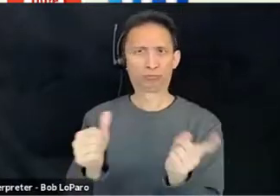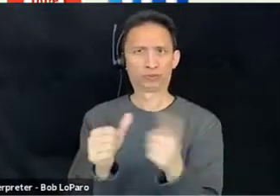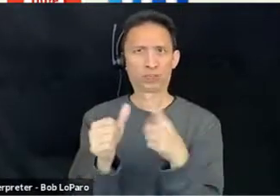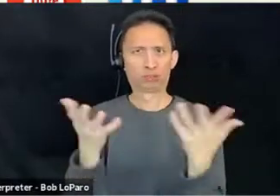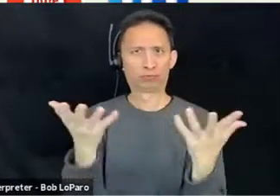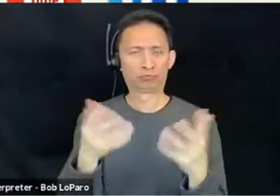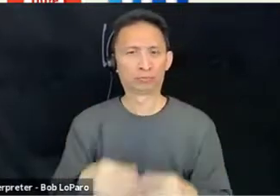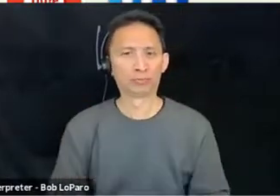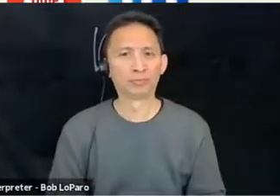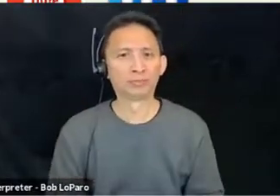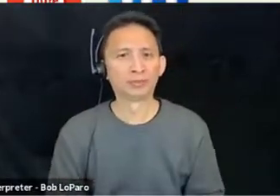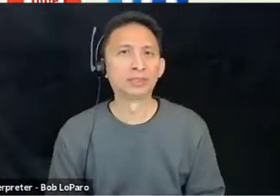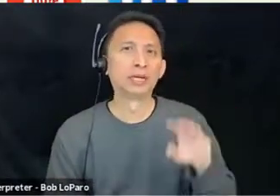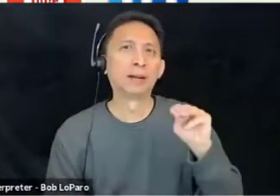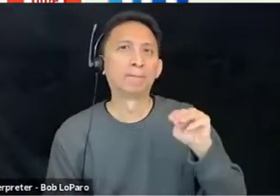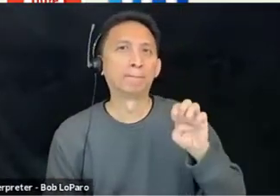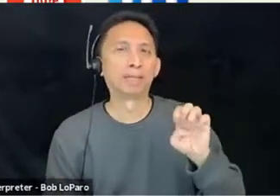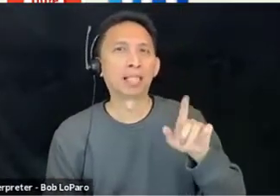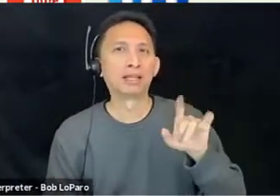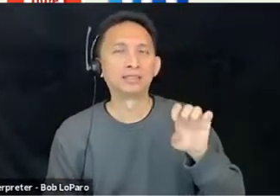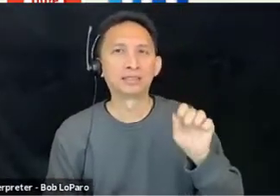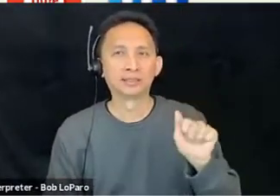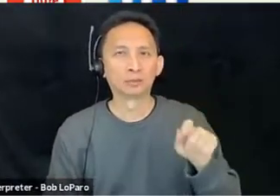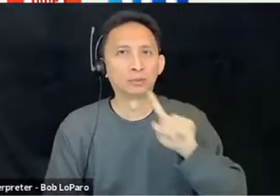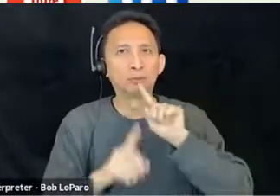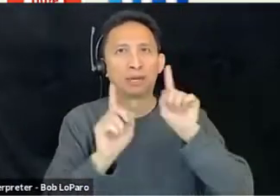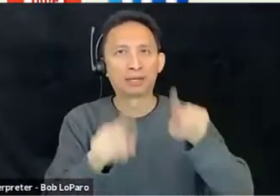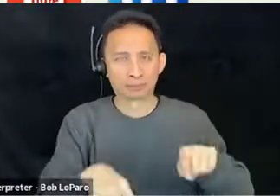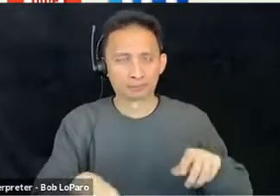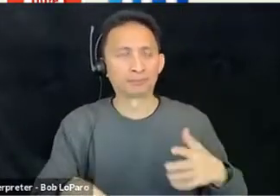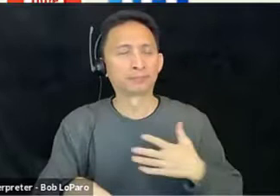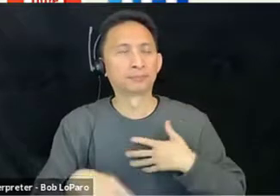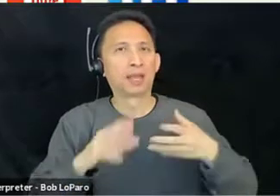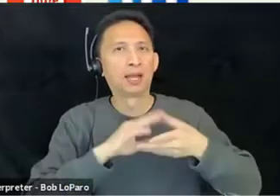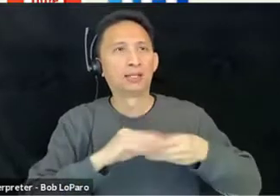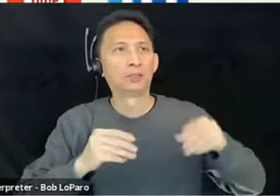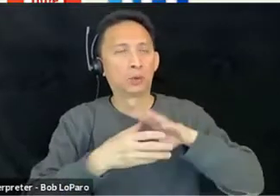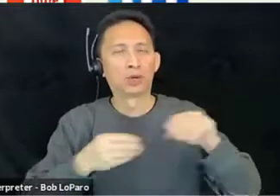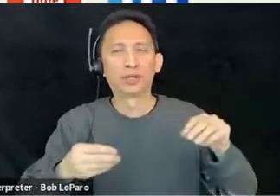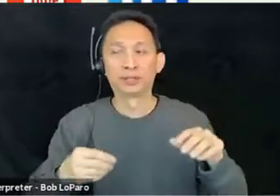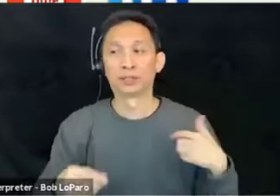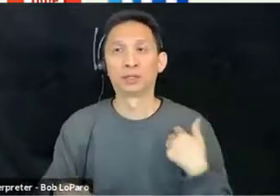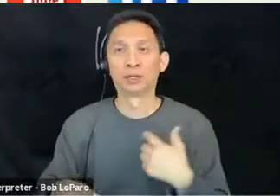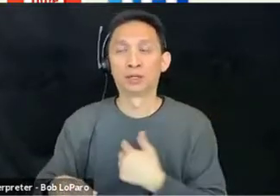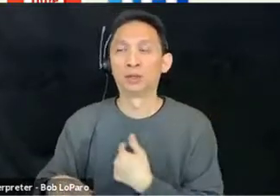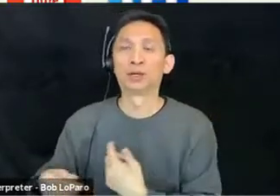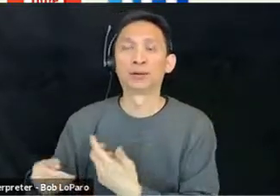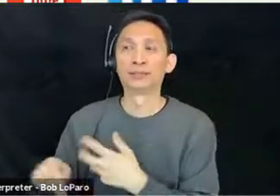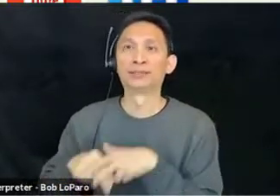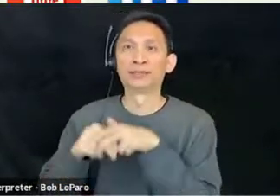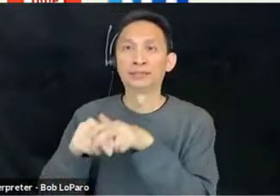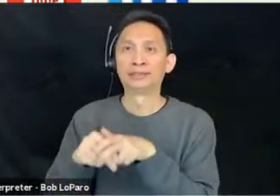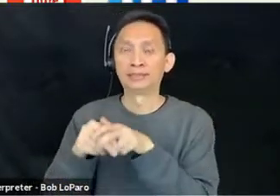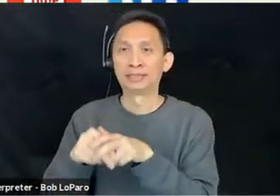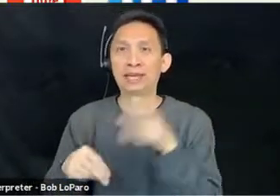[Melissa] Yeah, so I think that goes back to that story that I told about us sitting on the restaurant patio.